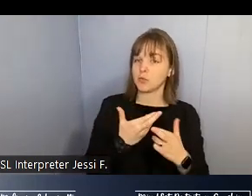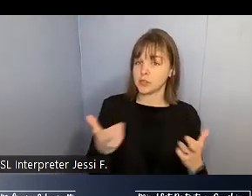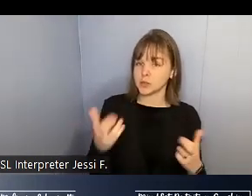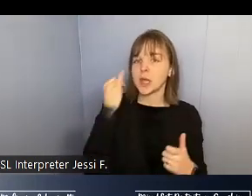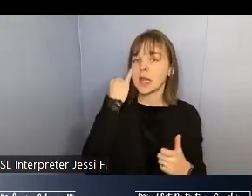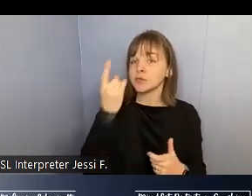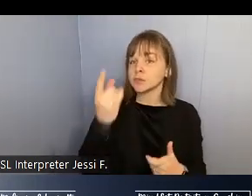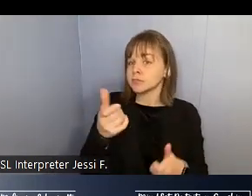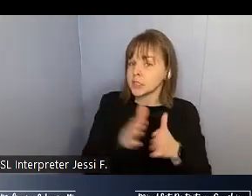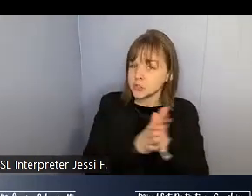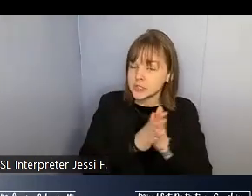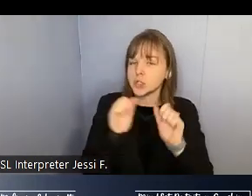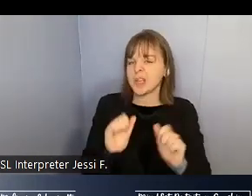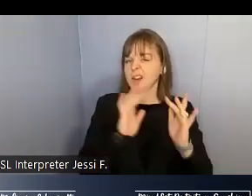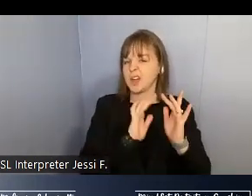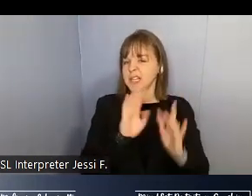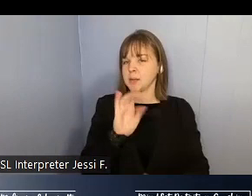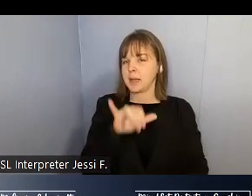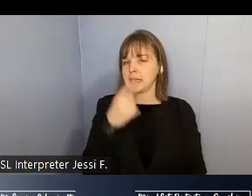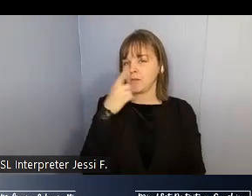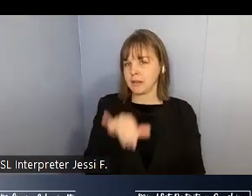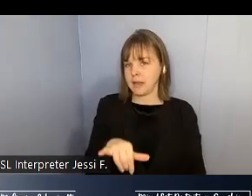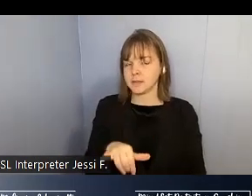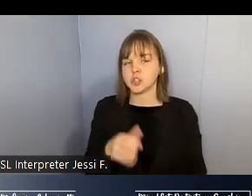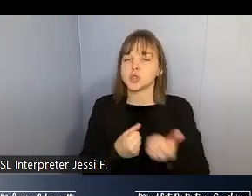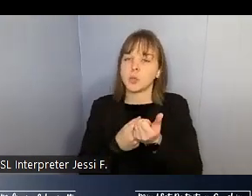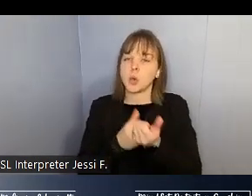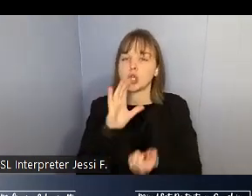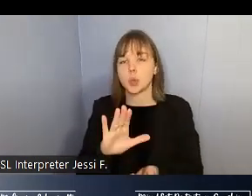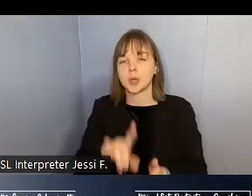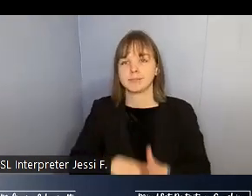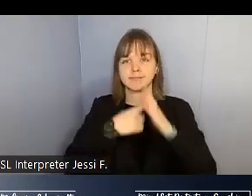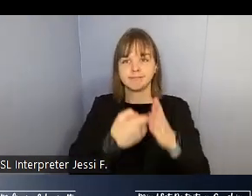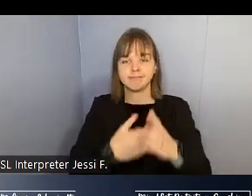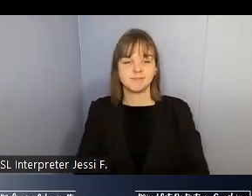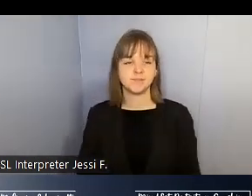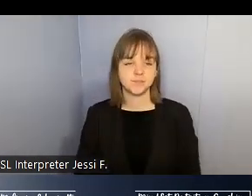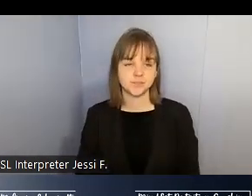So before we talk about what does work, I want to talk about what does not work.